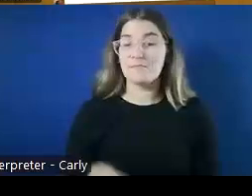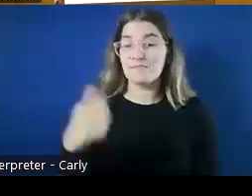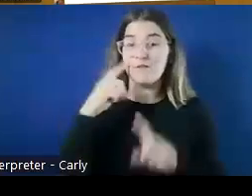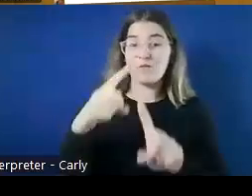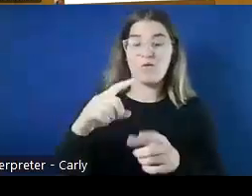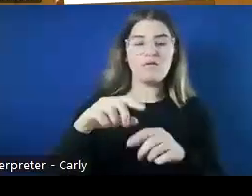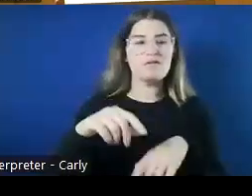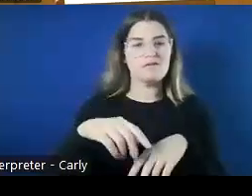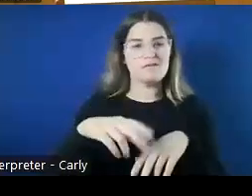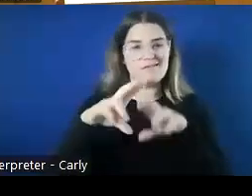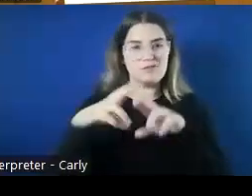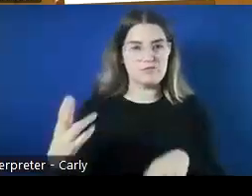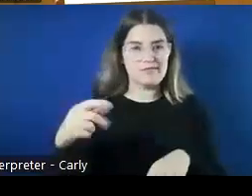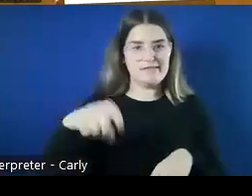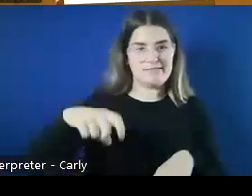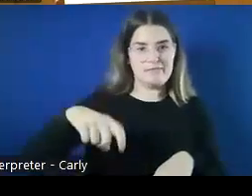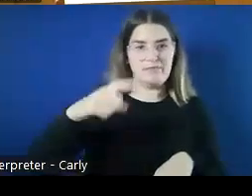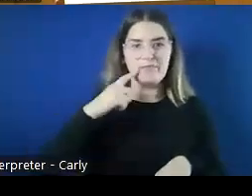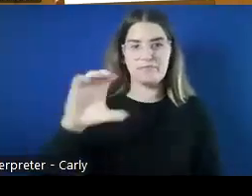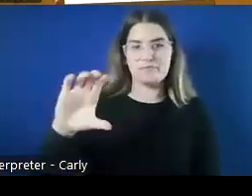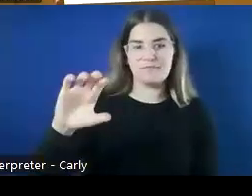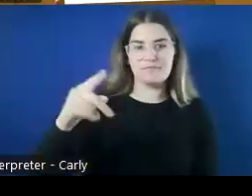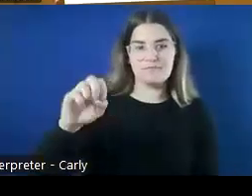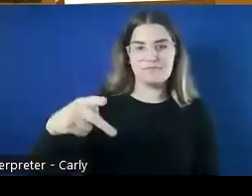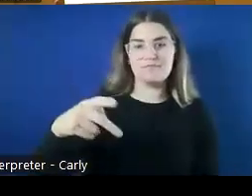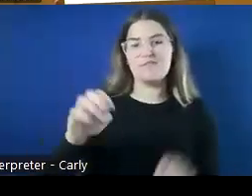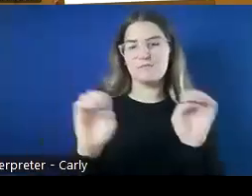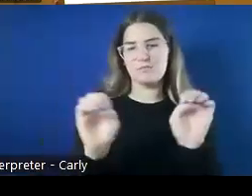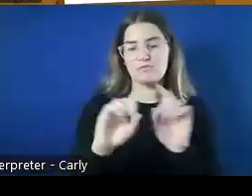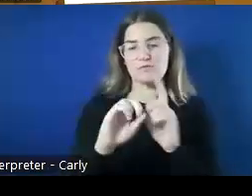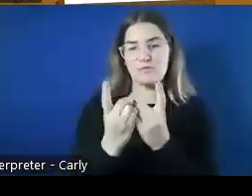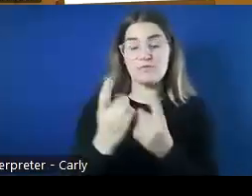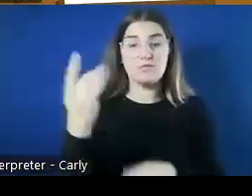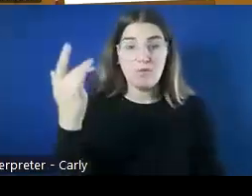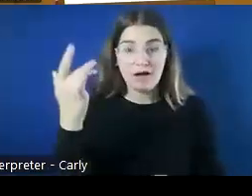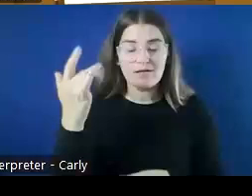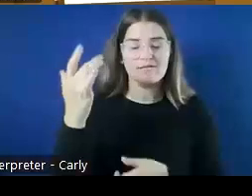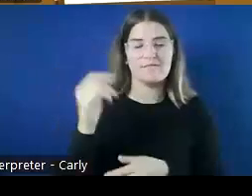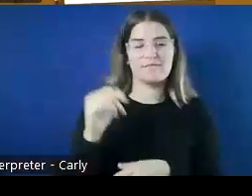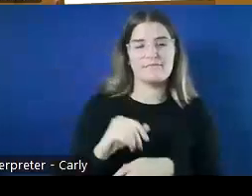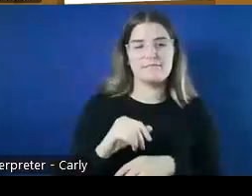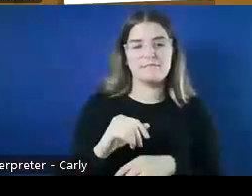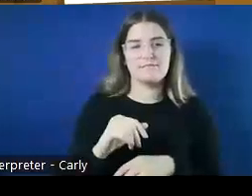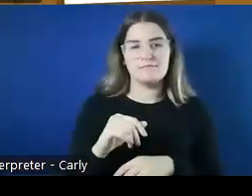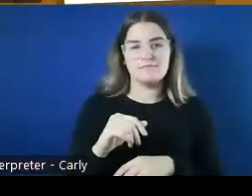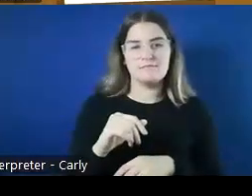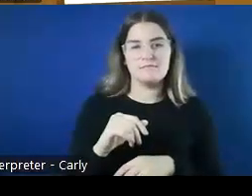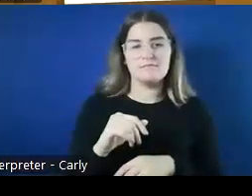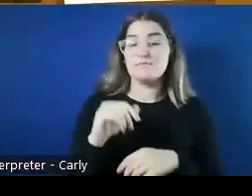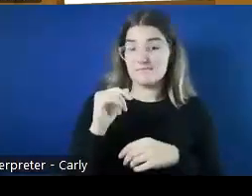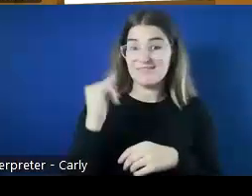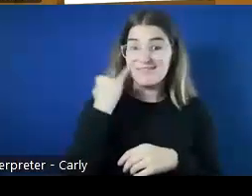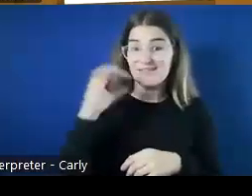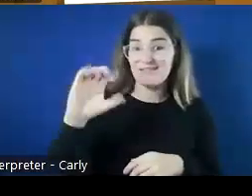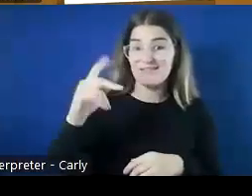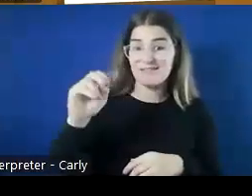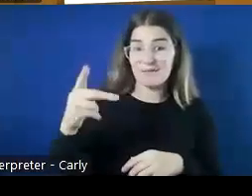emergency departments in the area for a number of reasons one because was to enable cpep to